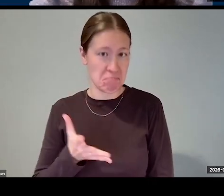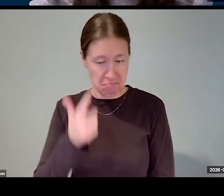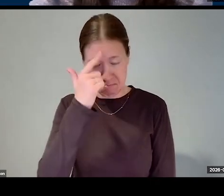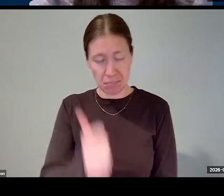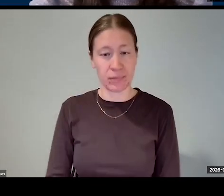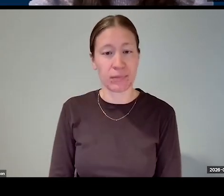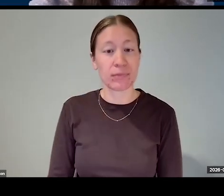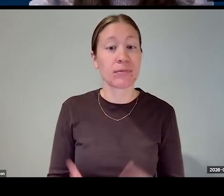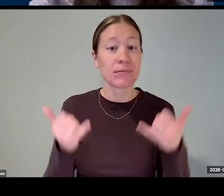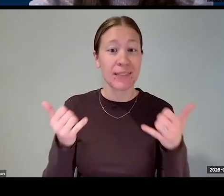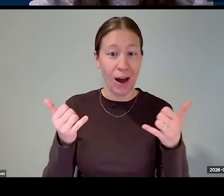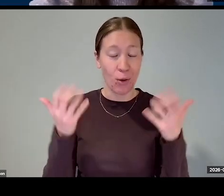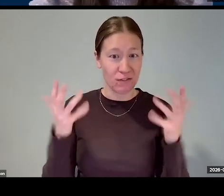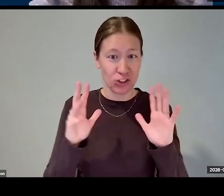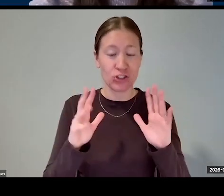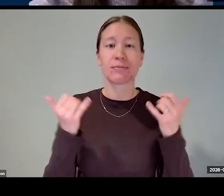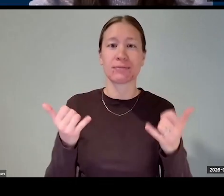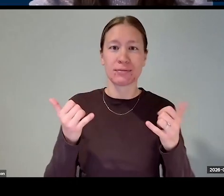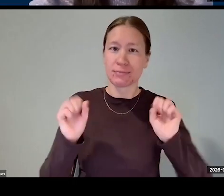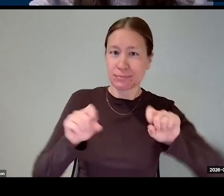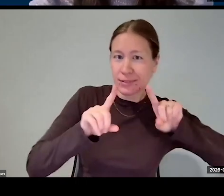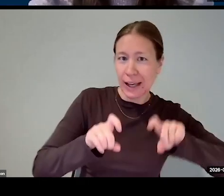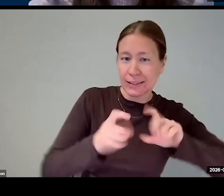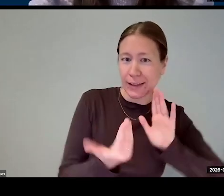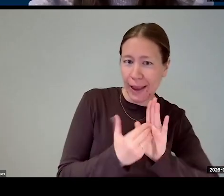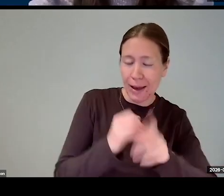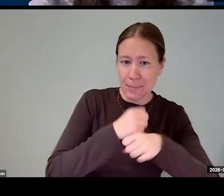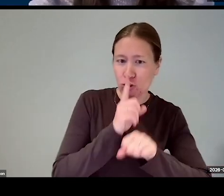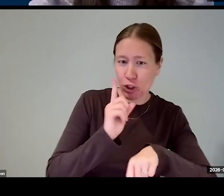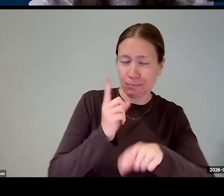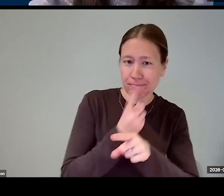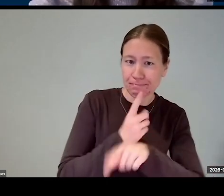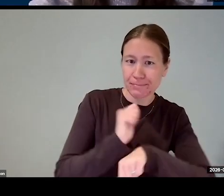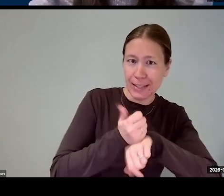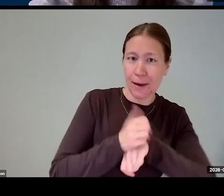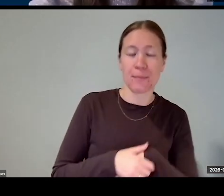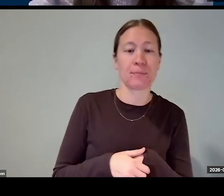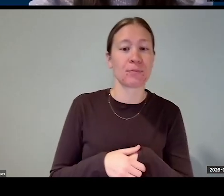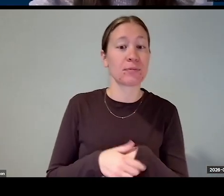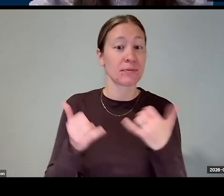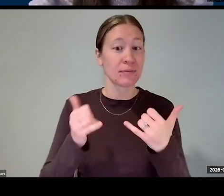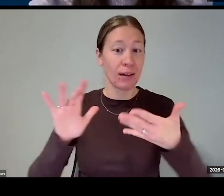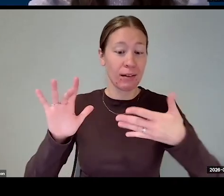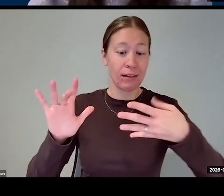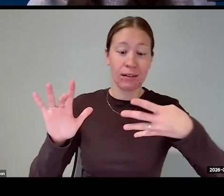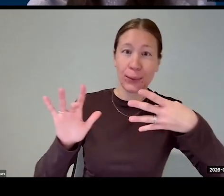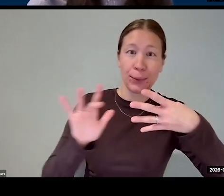and see that my paragraph spacing is set up correctly because when I highlight these list items, the space